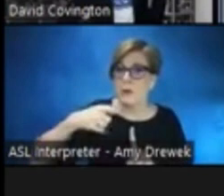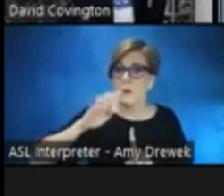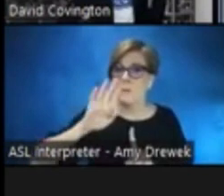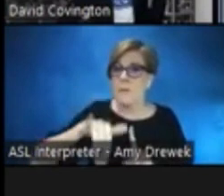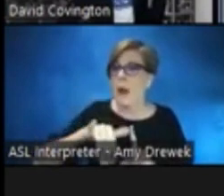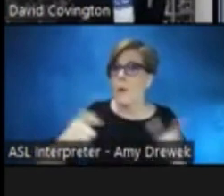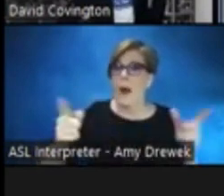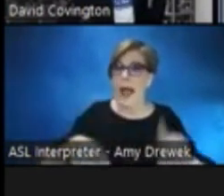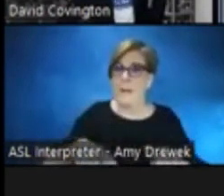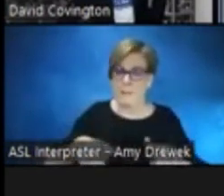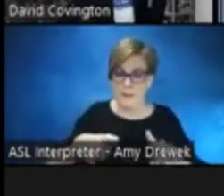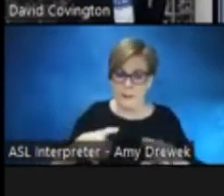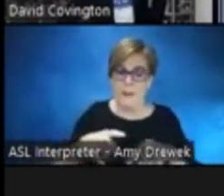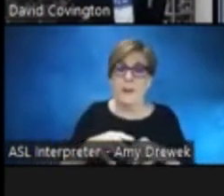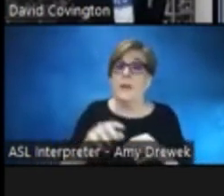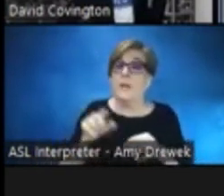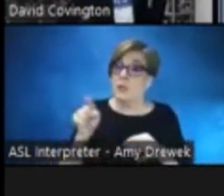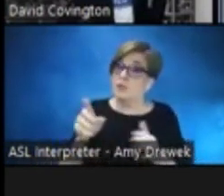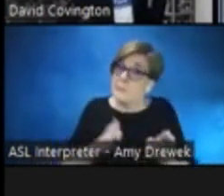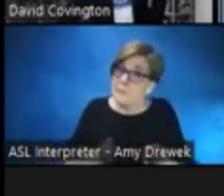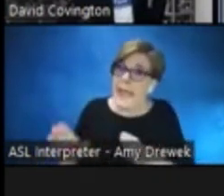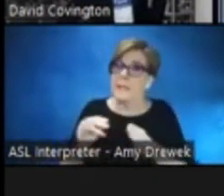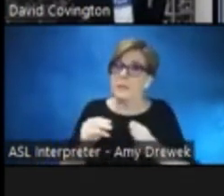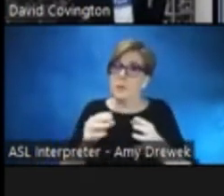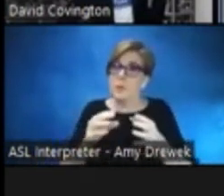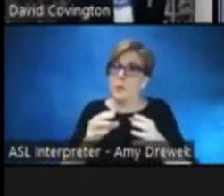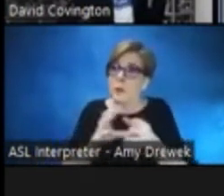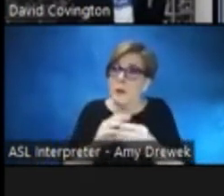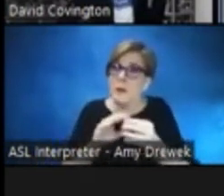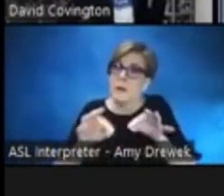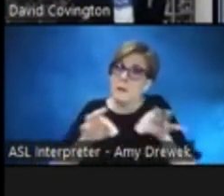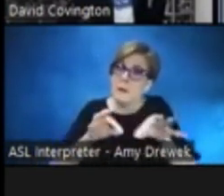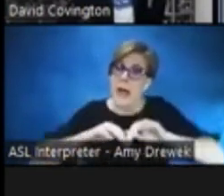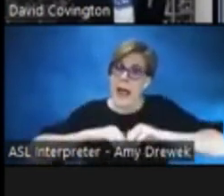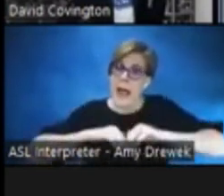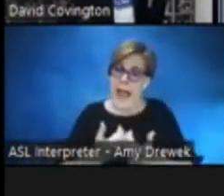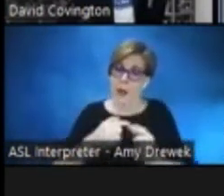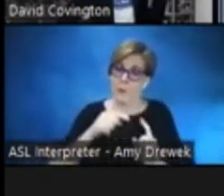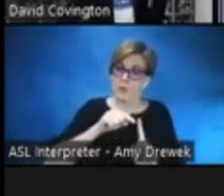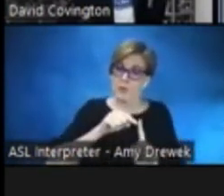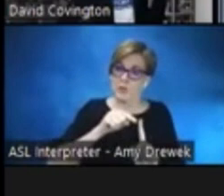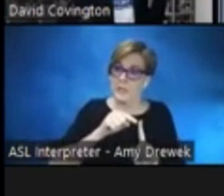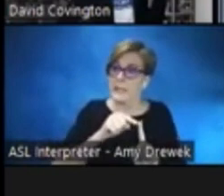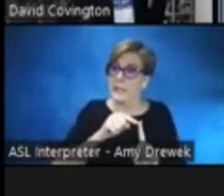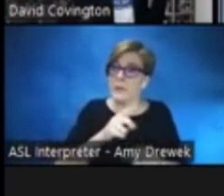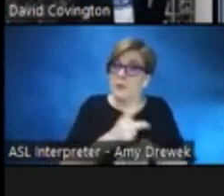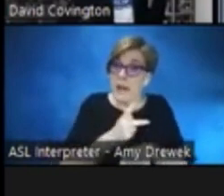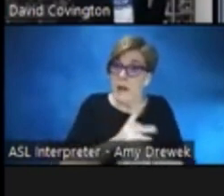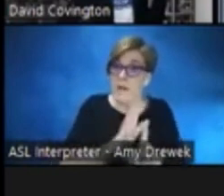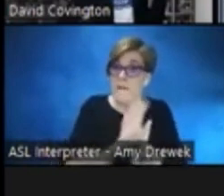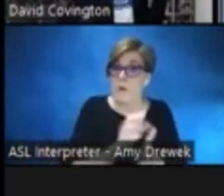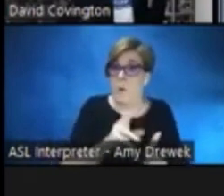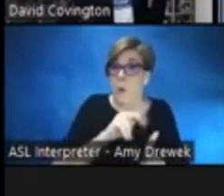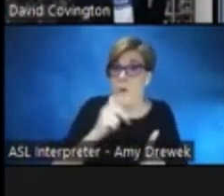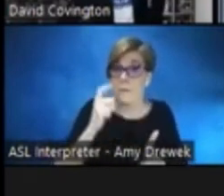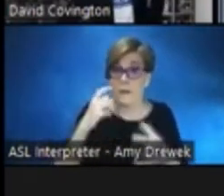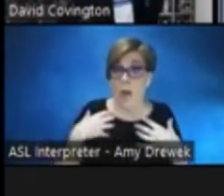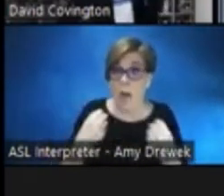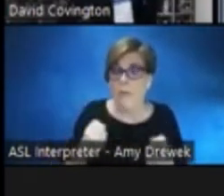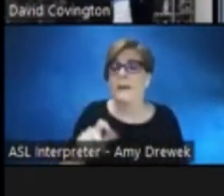GOING TO TALK THROUGH WHAT SHE DID TO GO THROUGH HER MENTAL HEALTH.